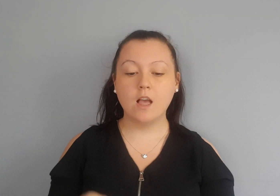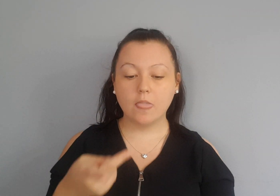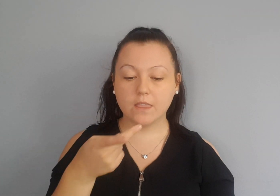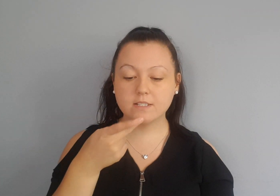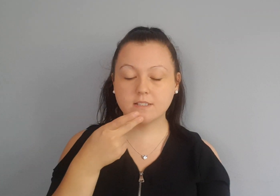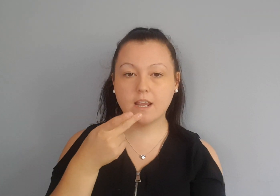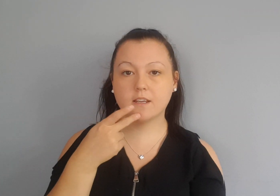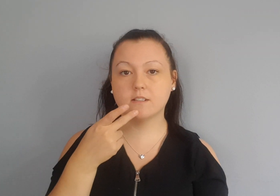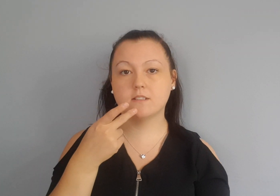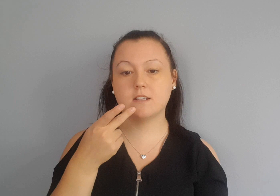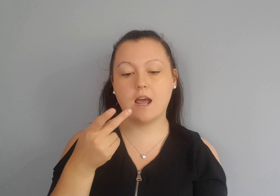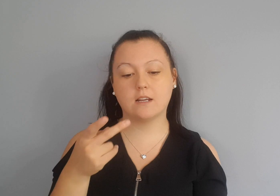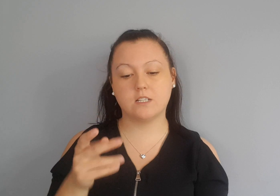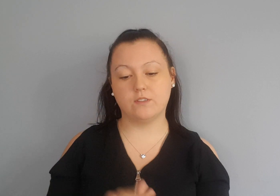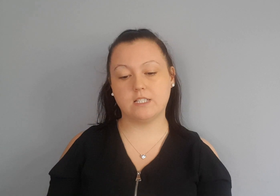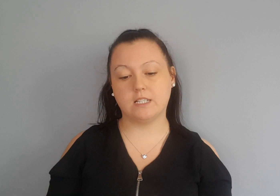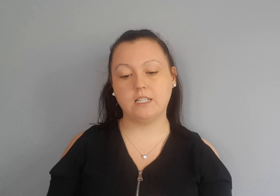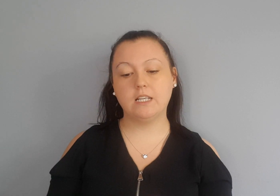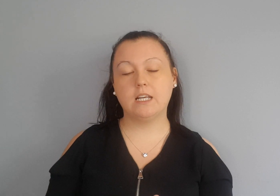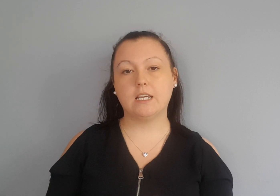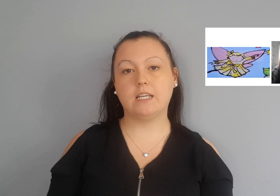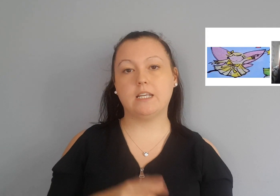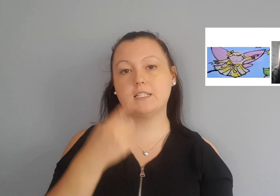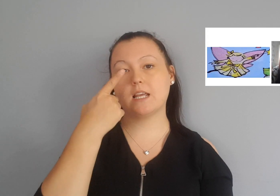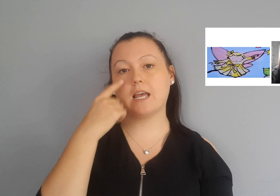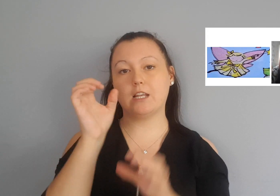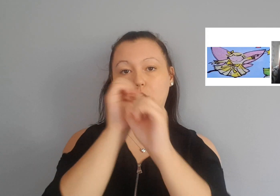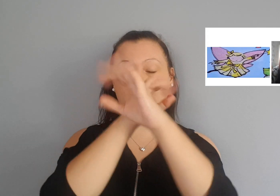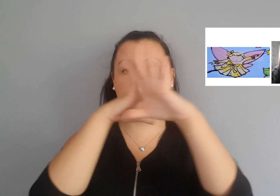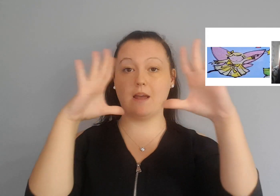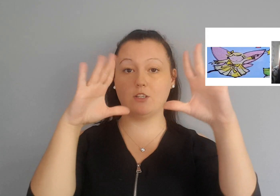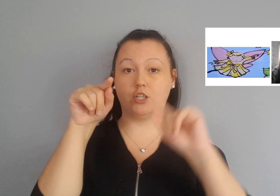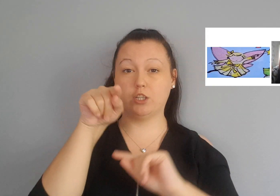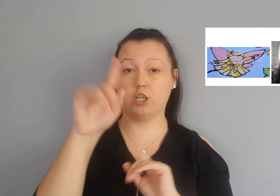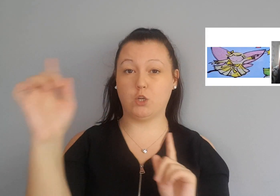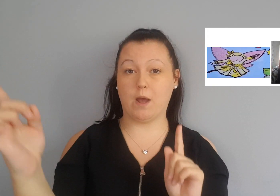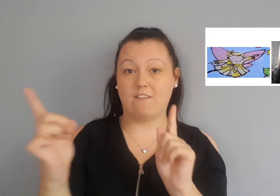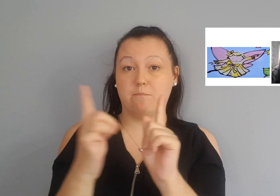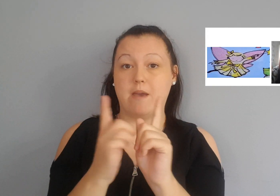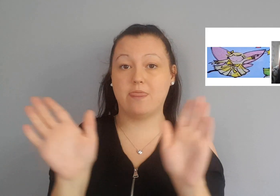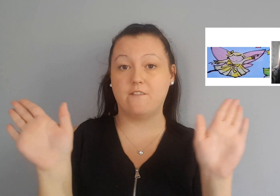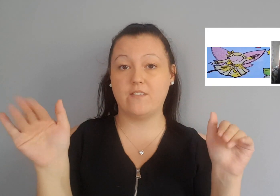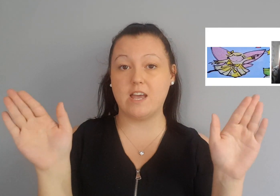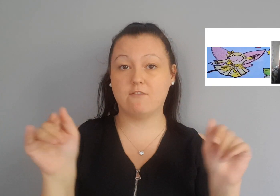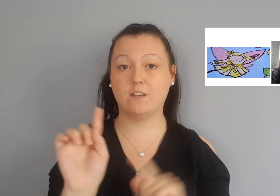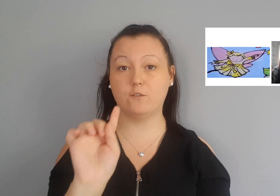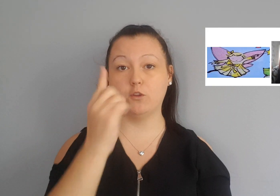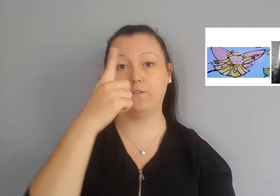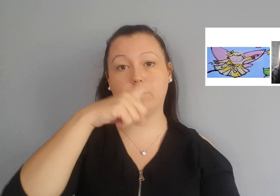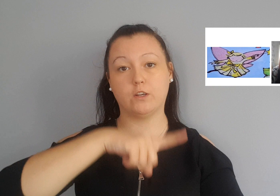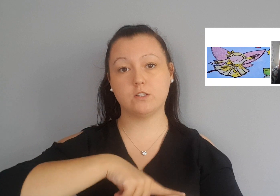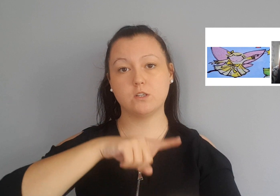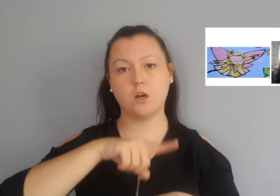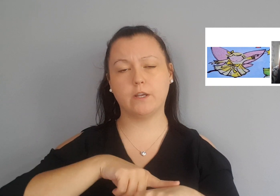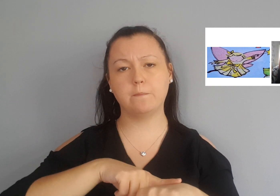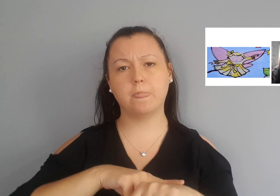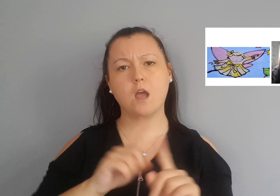The second activity is can you imagine that you have met the fairy for the first time.